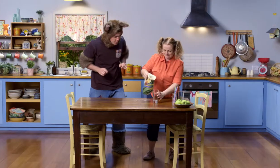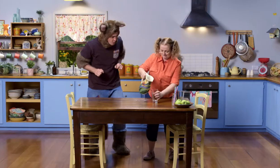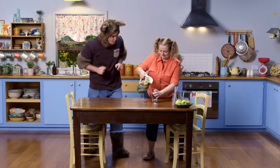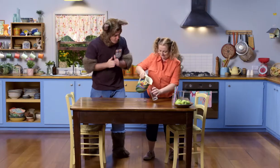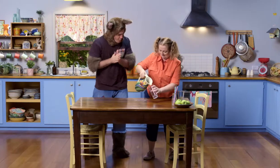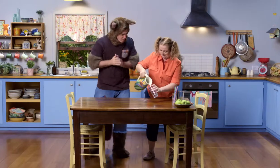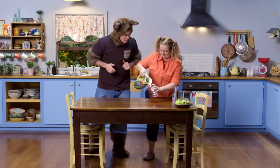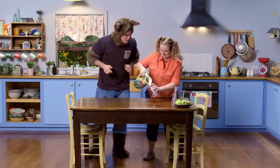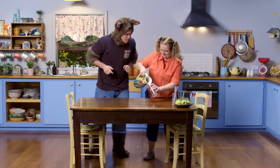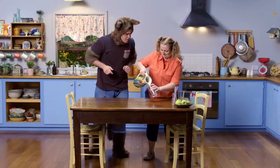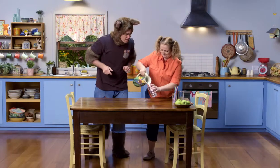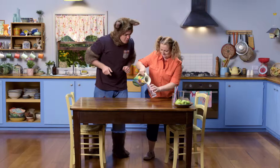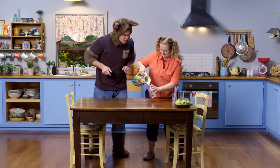Hm. Ooh.